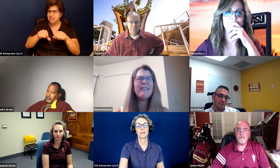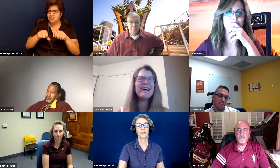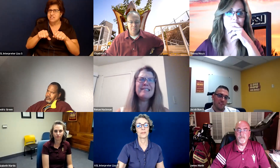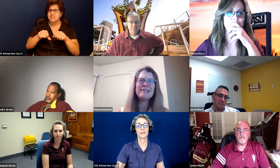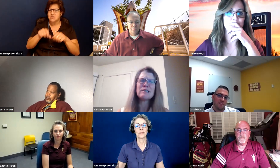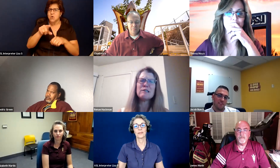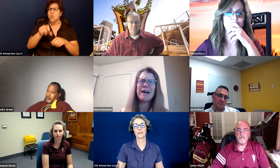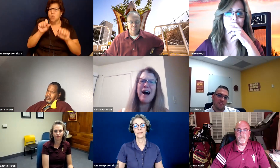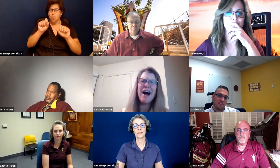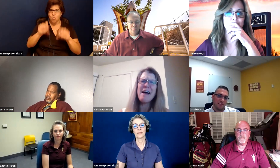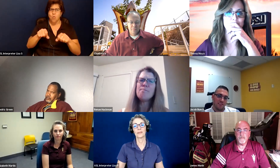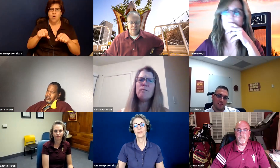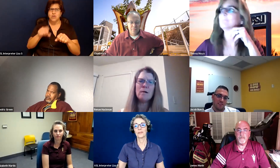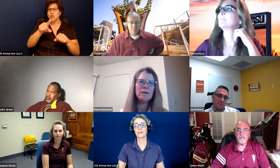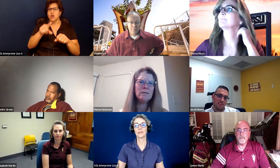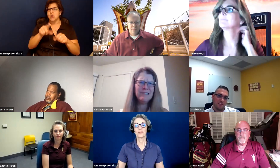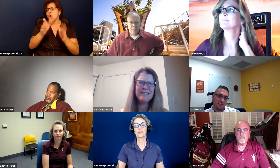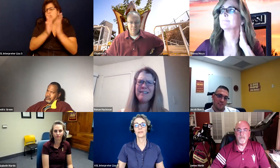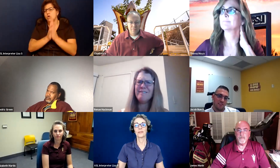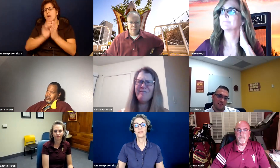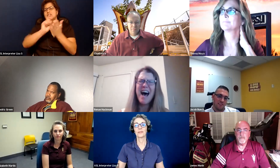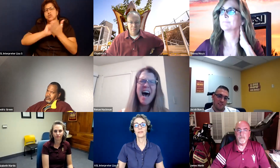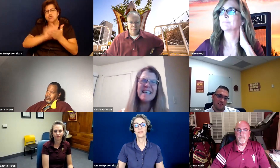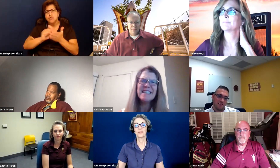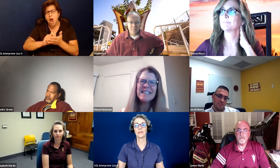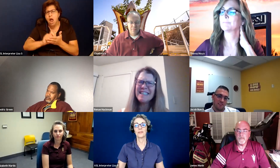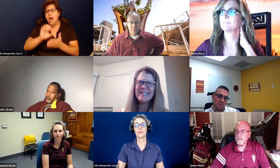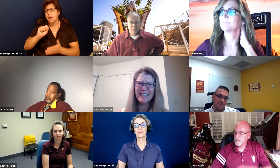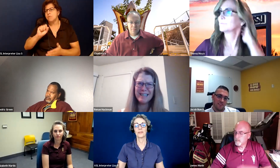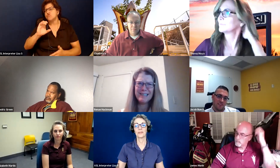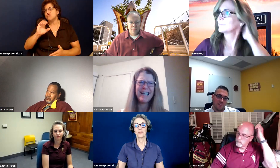you can receive a at extra time